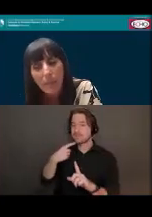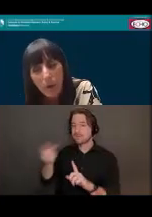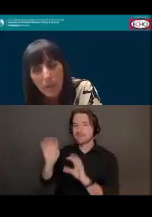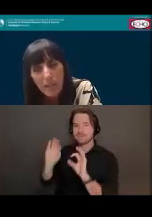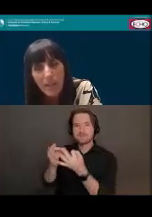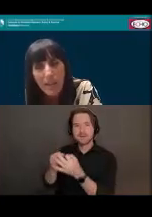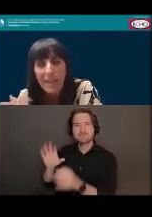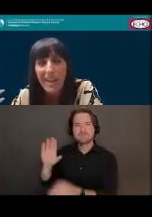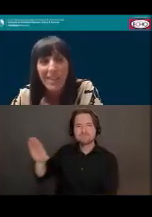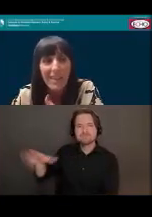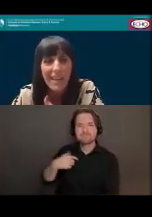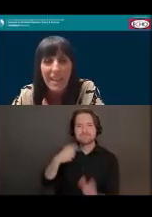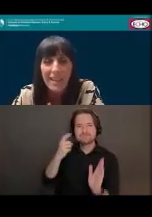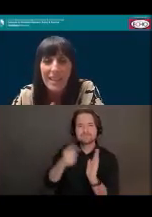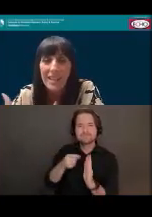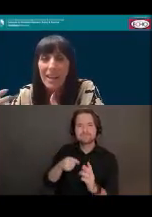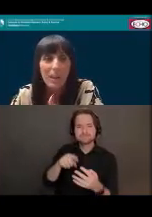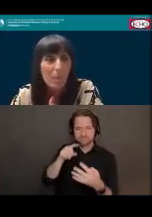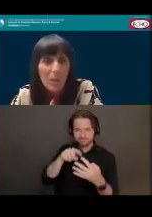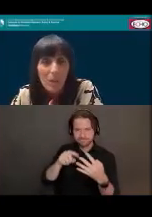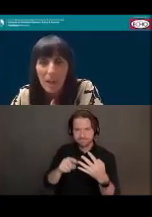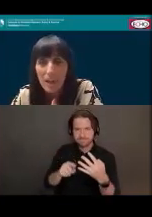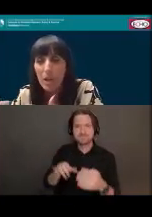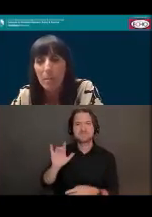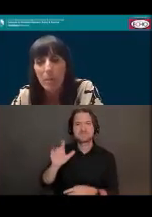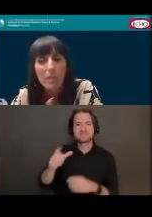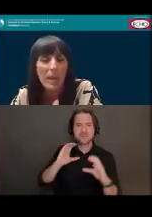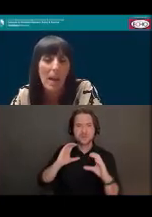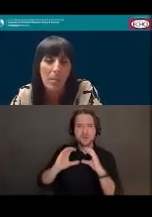noticing that these that communication, movement and